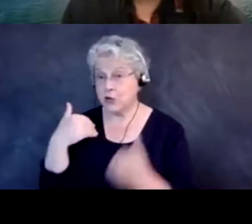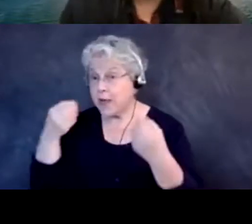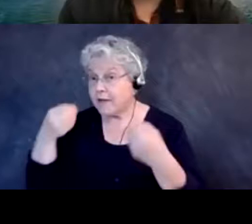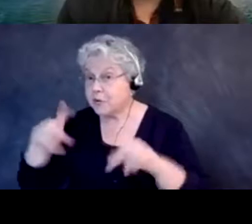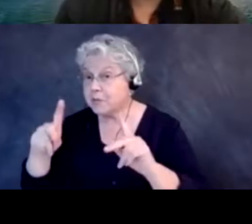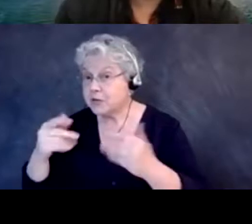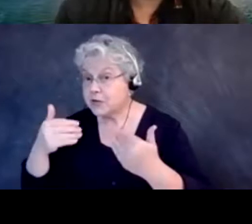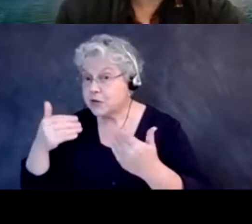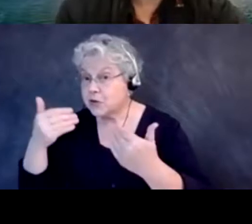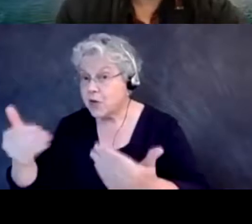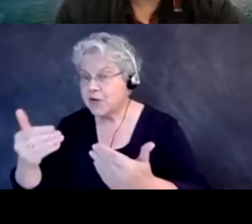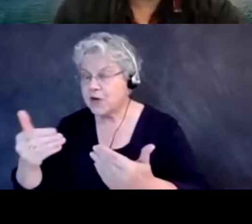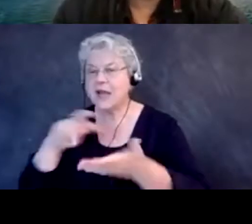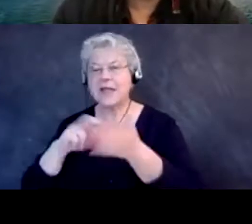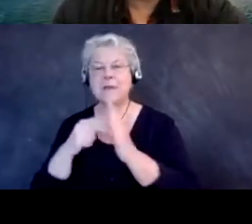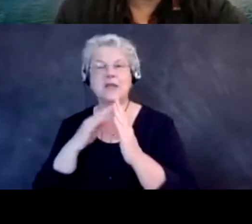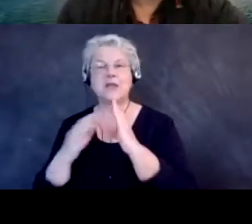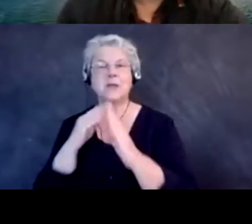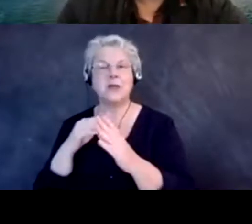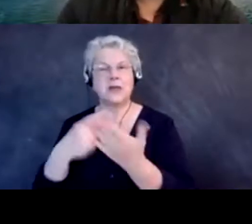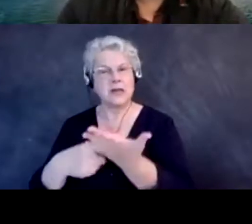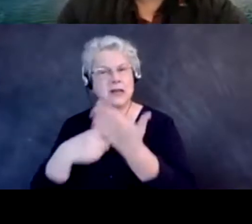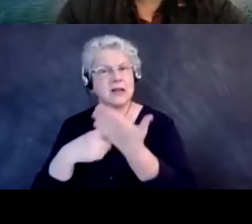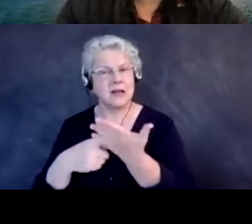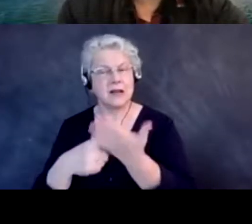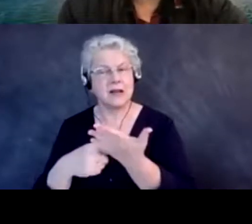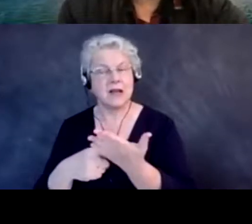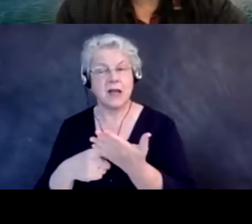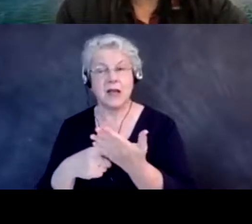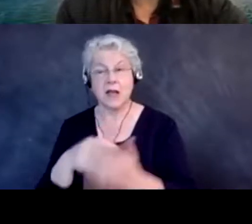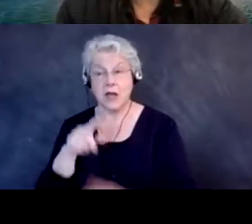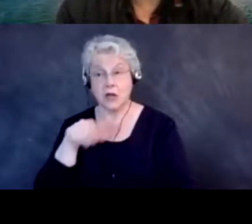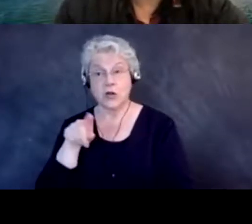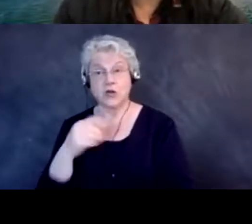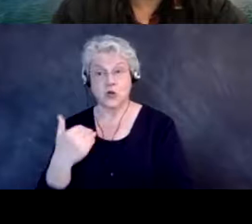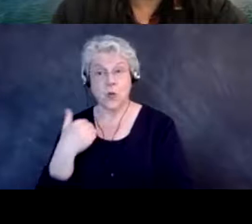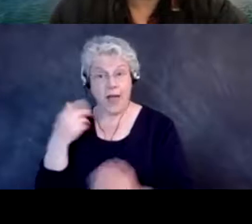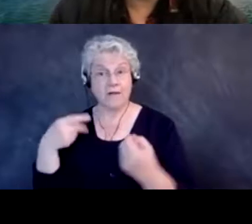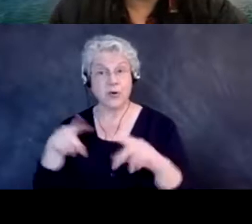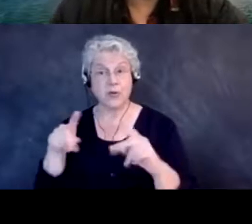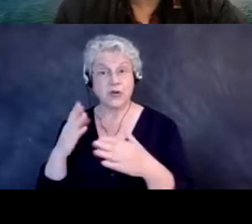community engagement, community consultation. Do you have permission to share this knowledge,